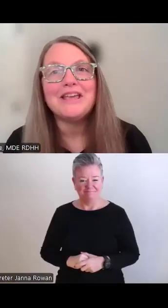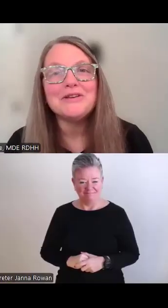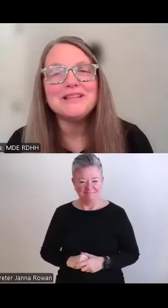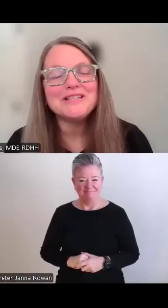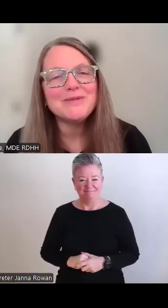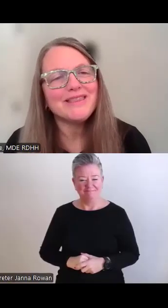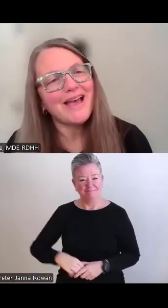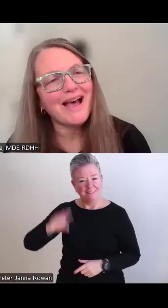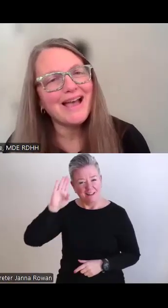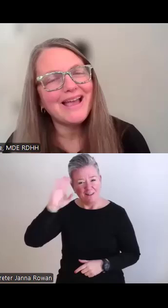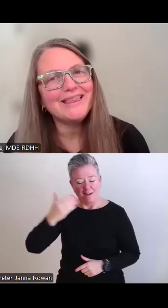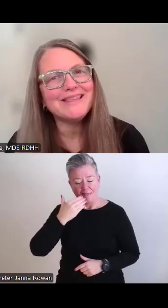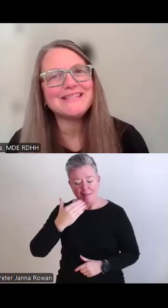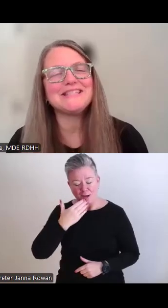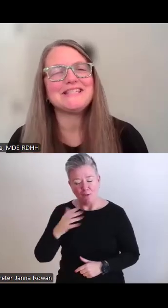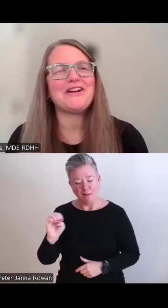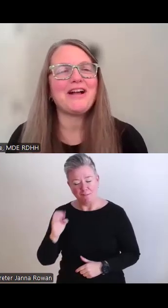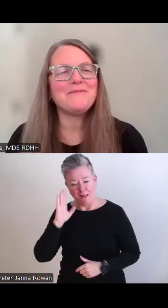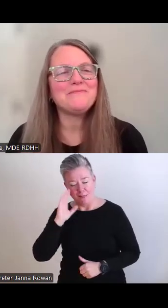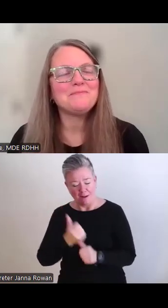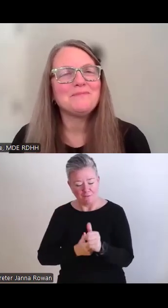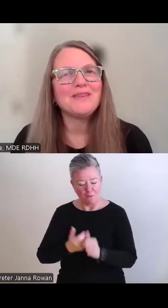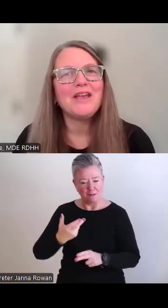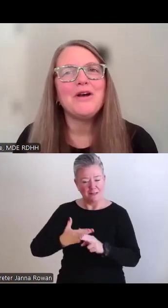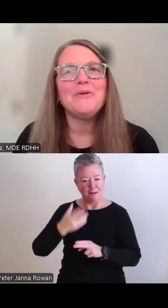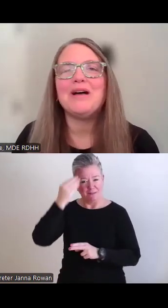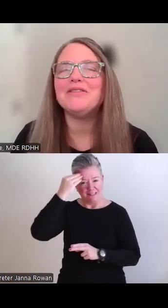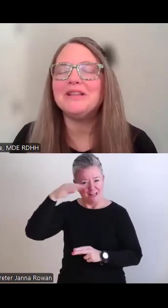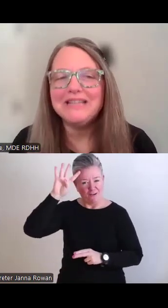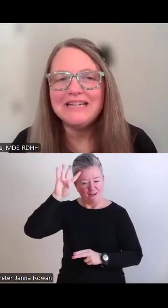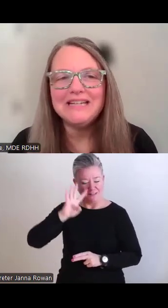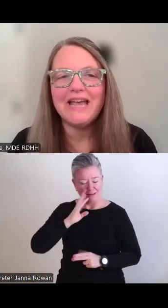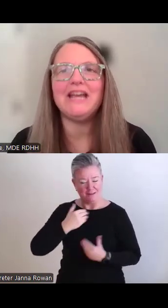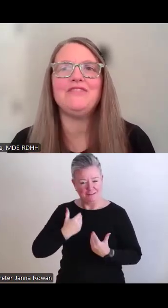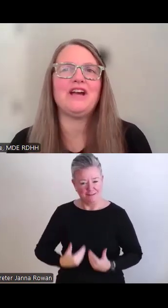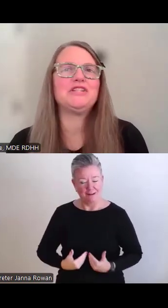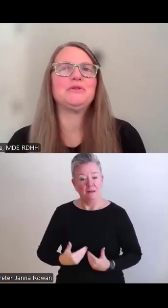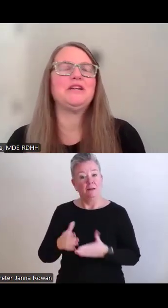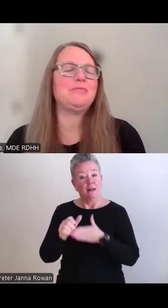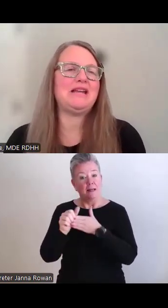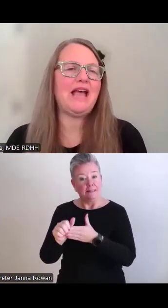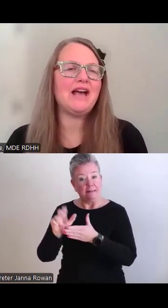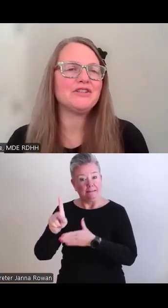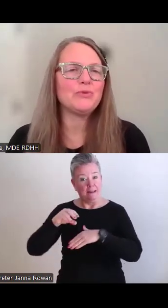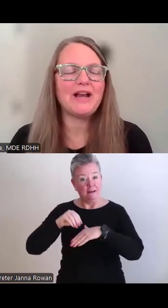SARA SIBBLE >> Thank you, Elizabeth. Hi, this is Sara. Well, the LEAD-K advisory committee has